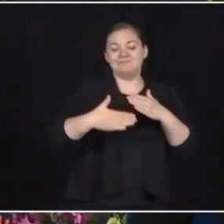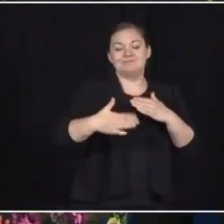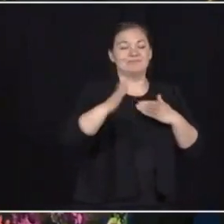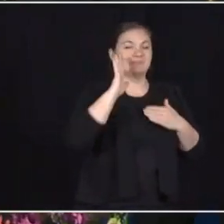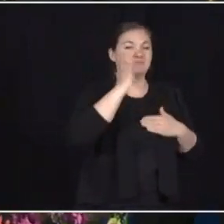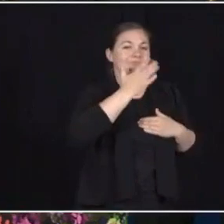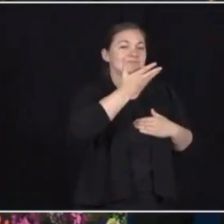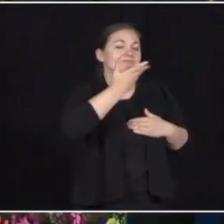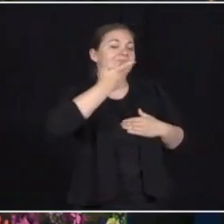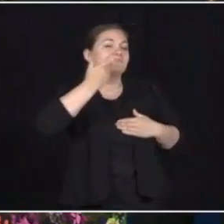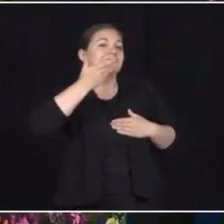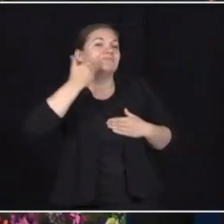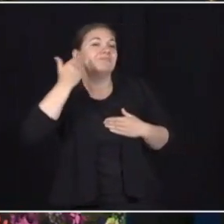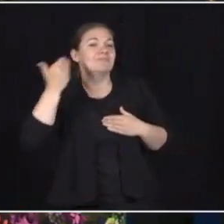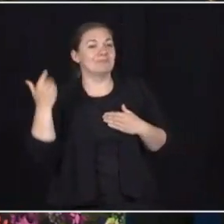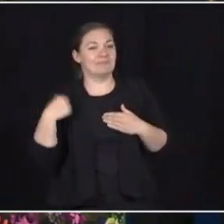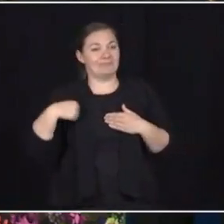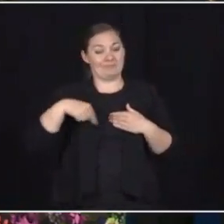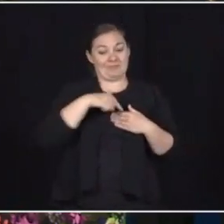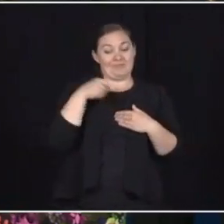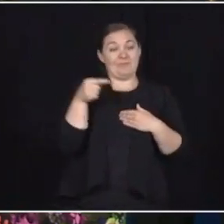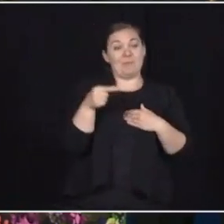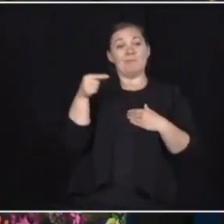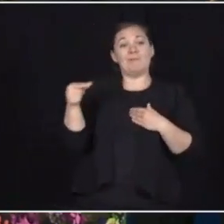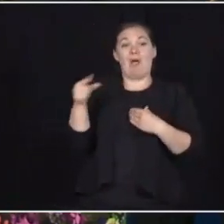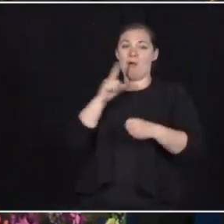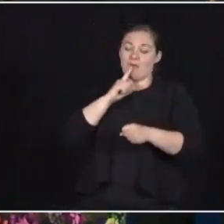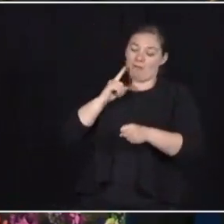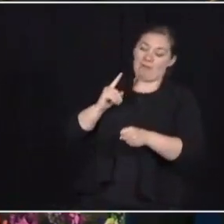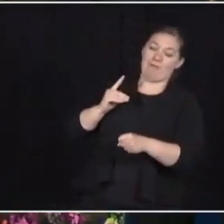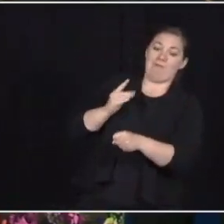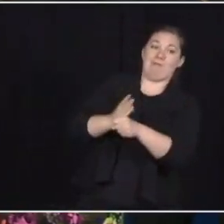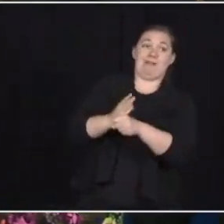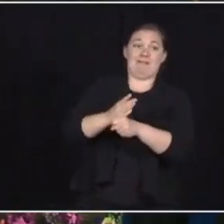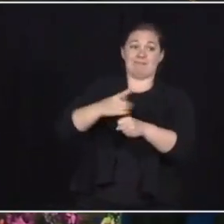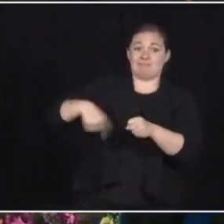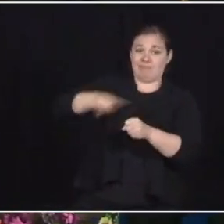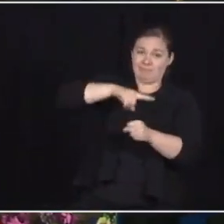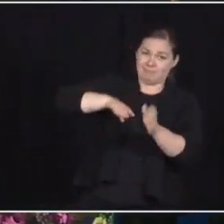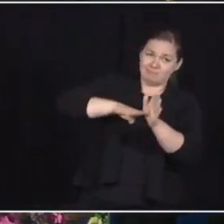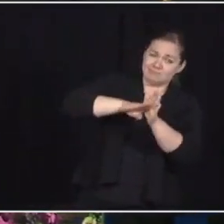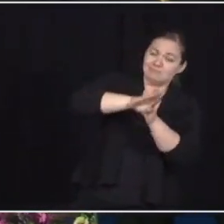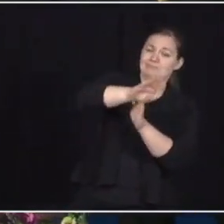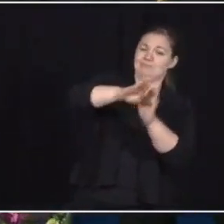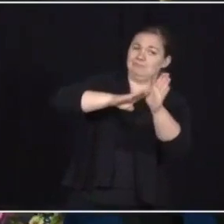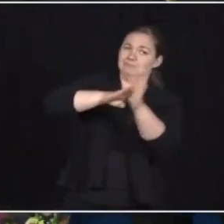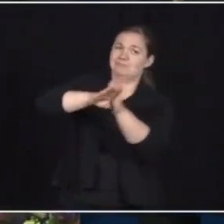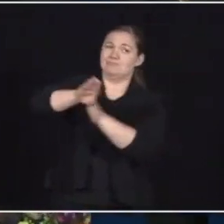looking forward to some of the creative ideas I come forward to support these industries. What, it has been very dark days.